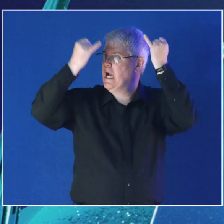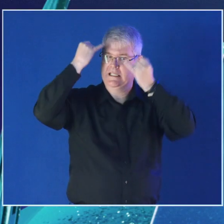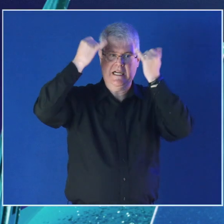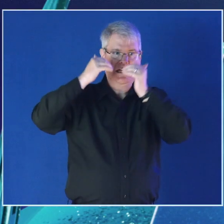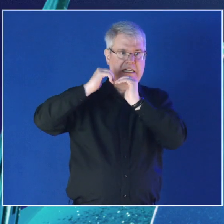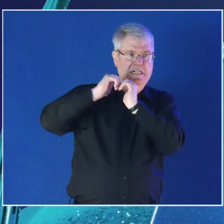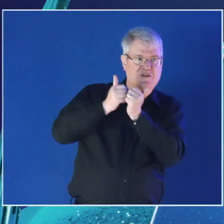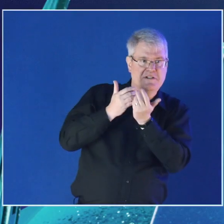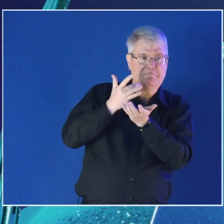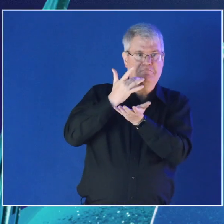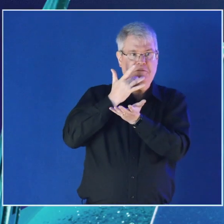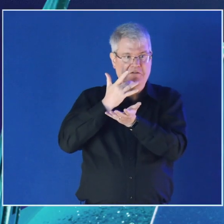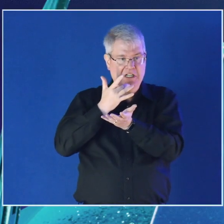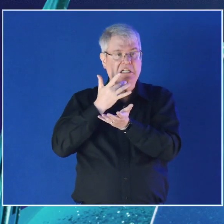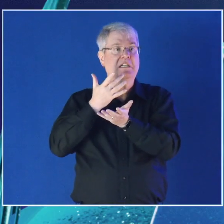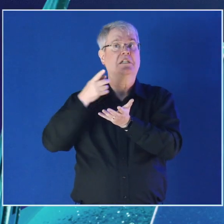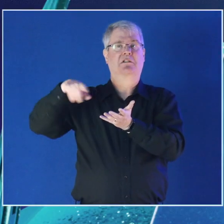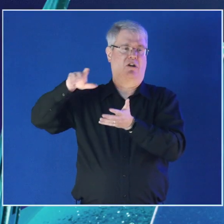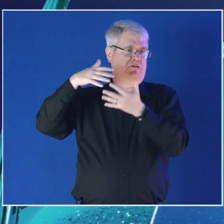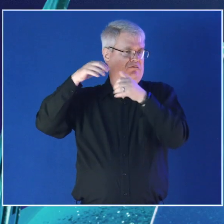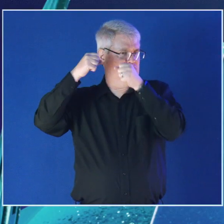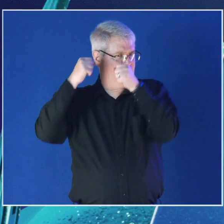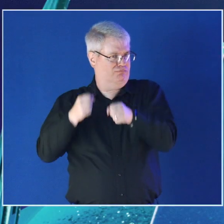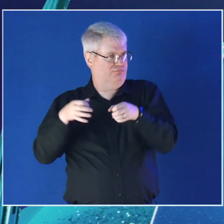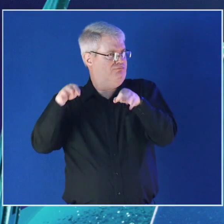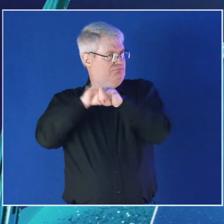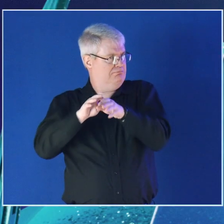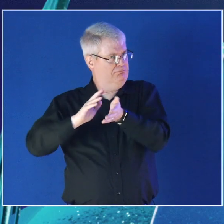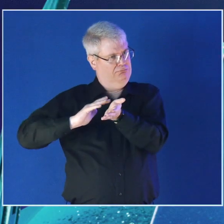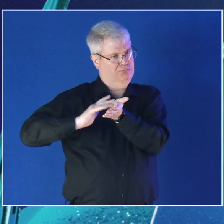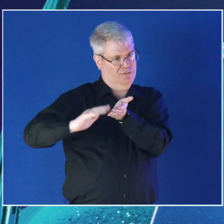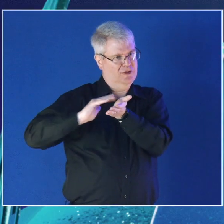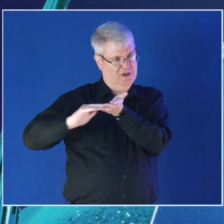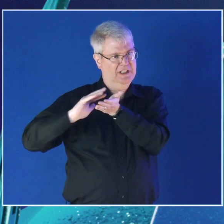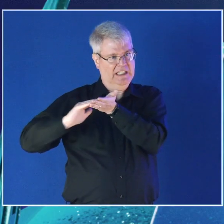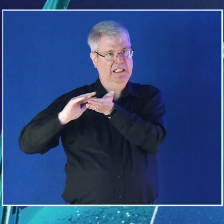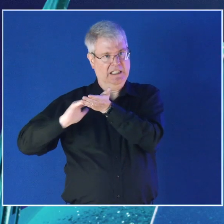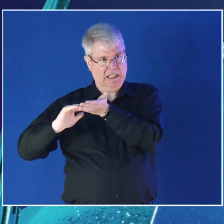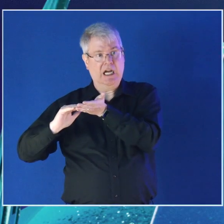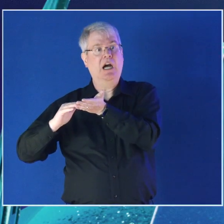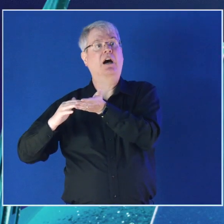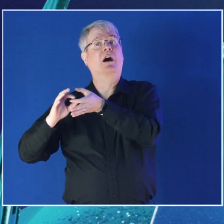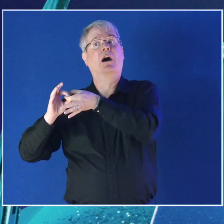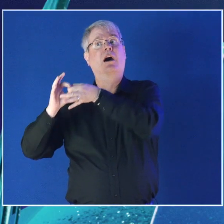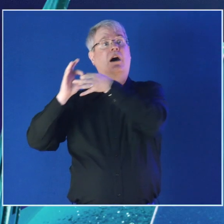because it really is this pathway to literacy, and employment quickly ties behind that.